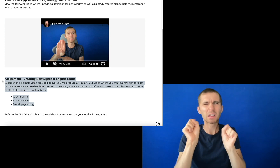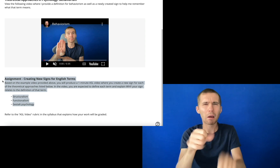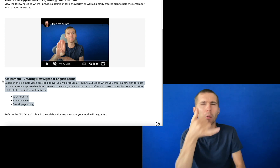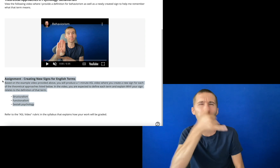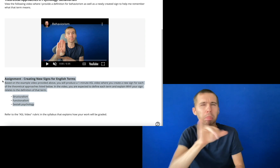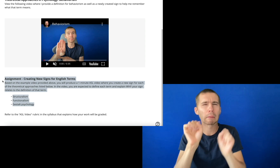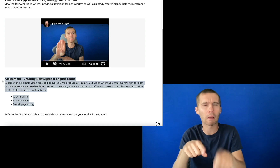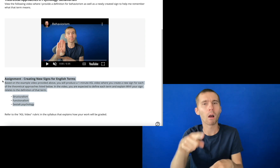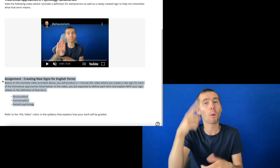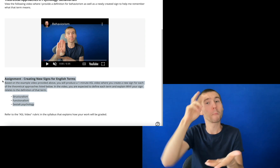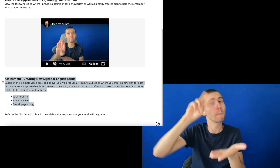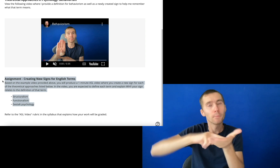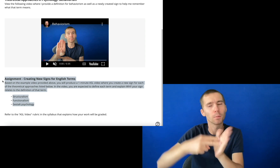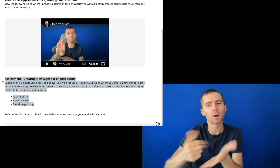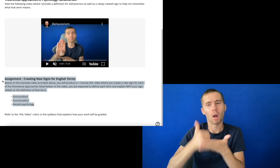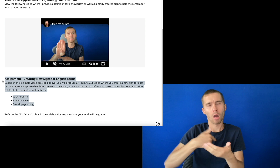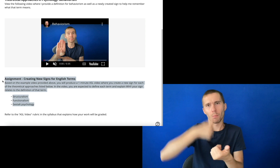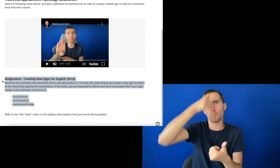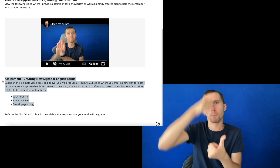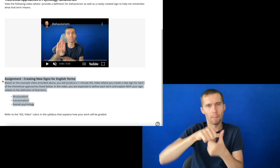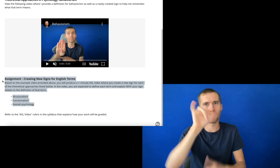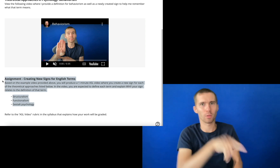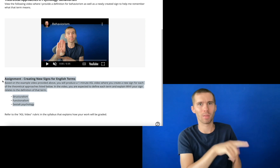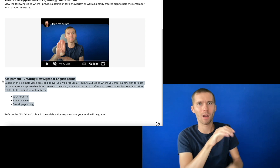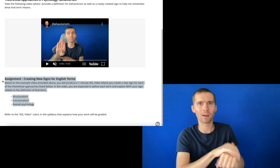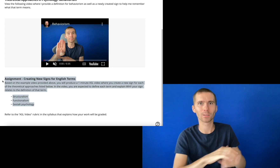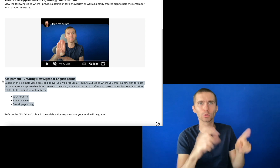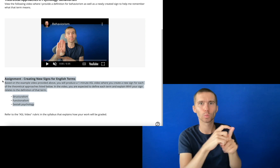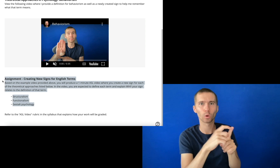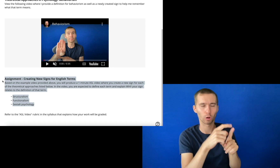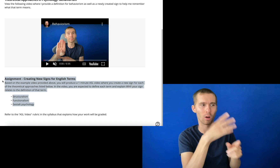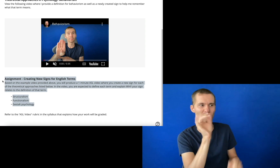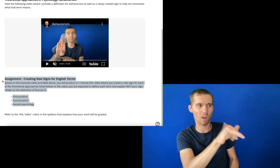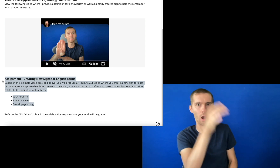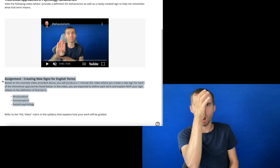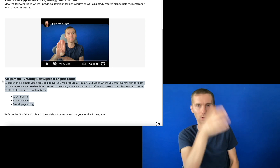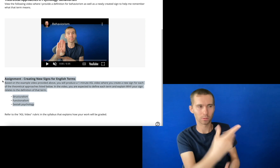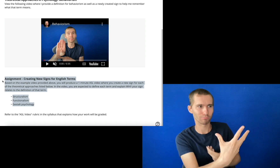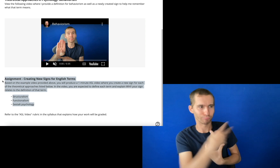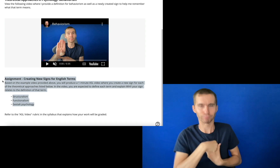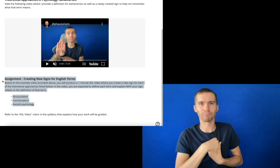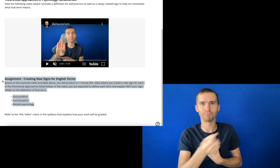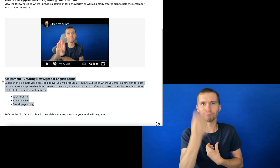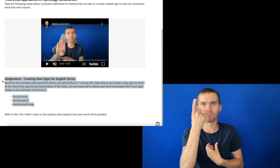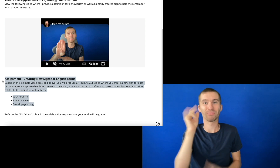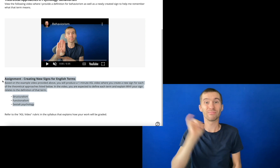Those signs can be silly, because the purpose of the exercise is to help students remember the meaning of the new English words.